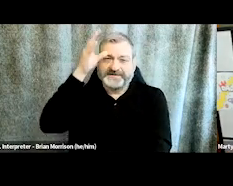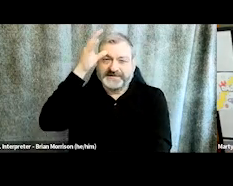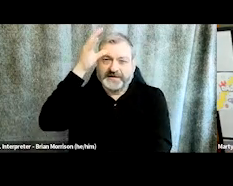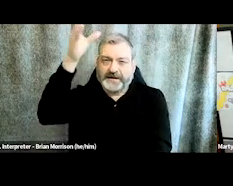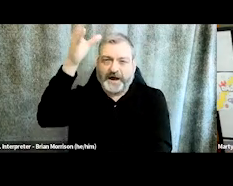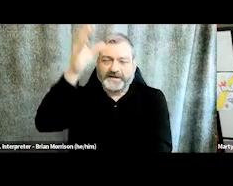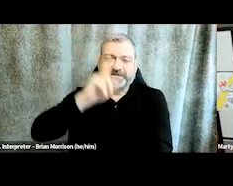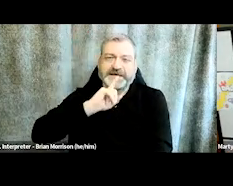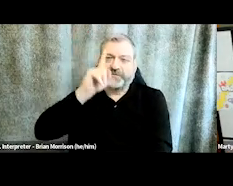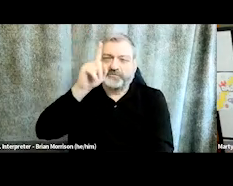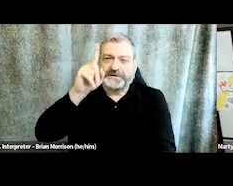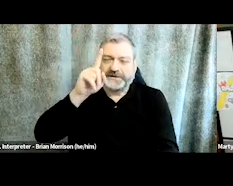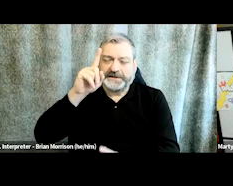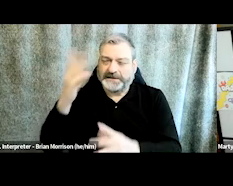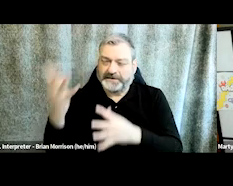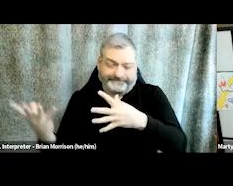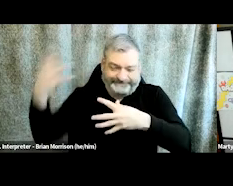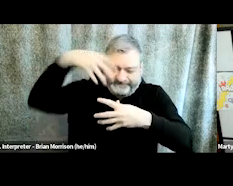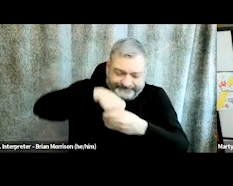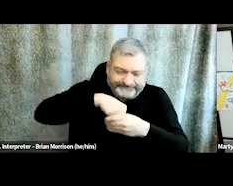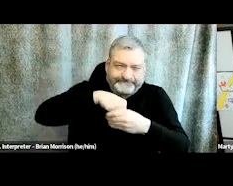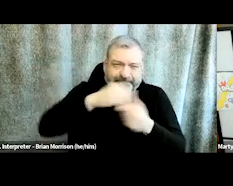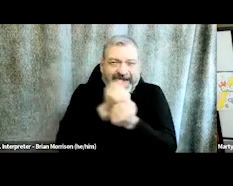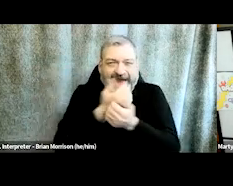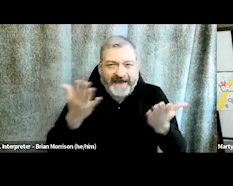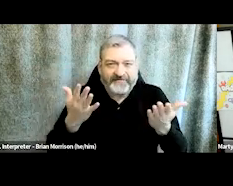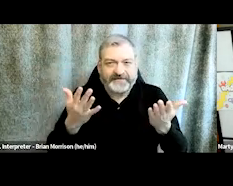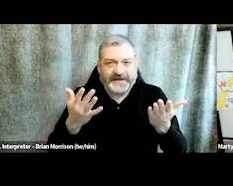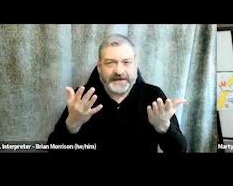partly because it comes from my traumainformed